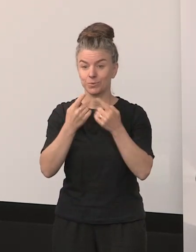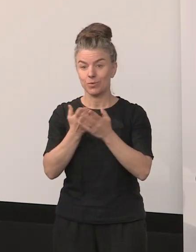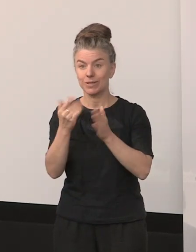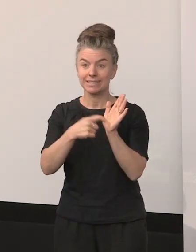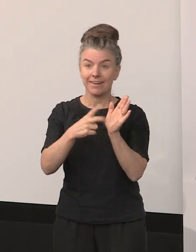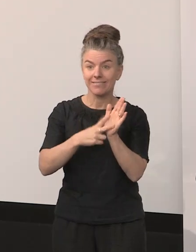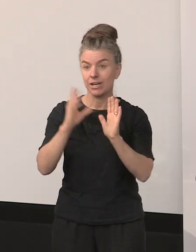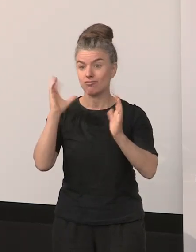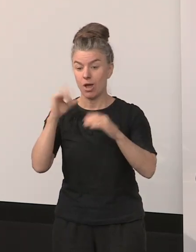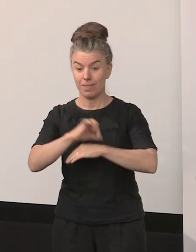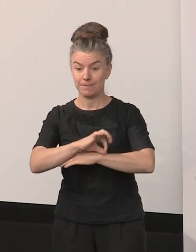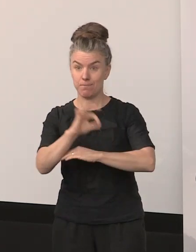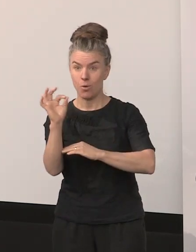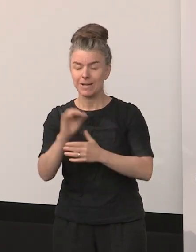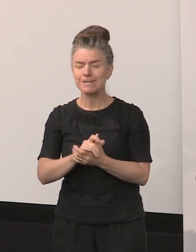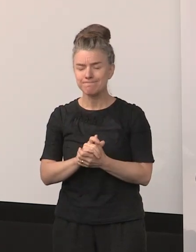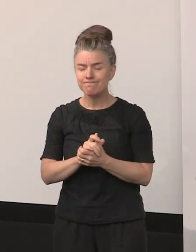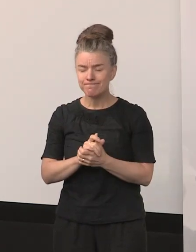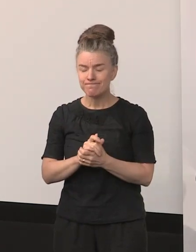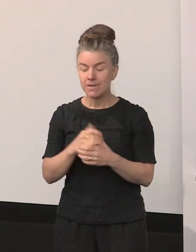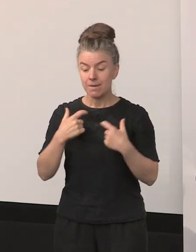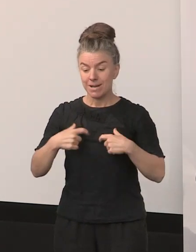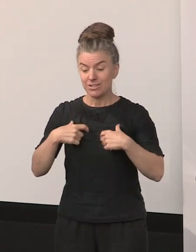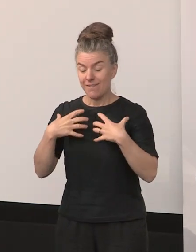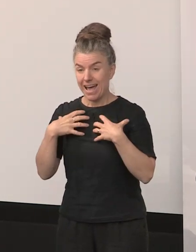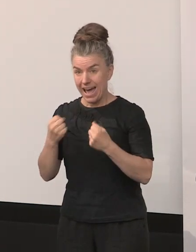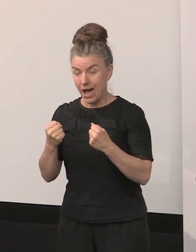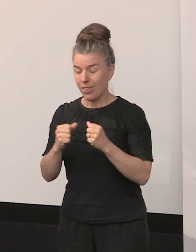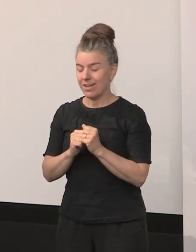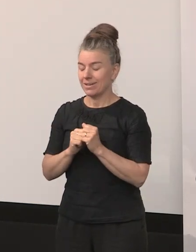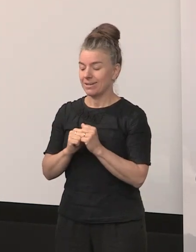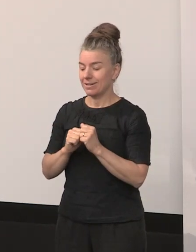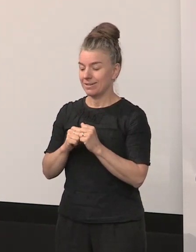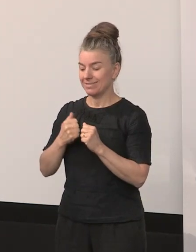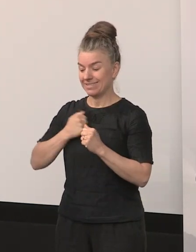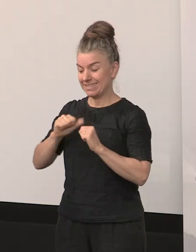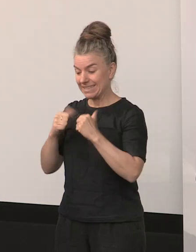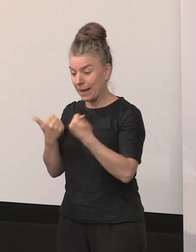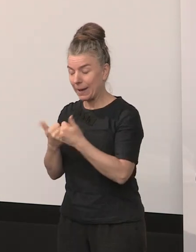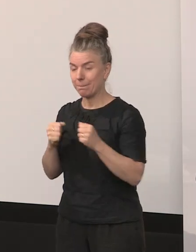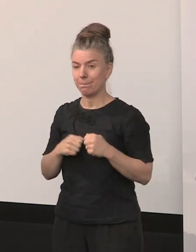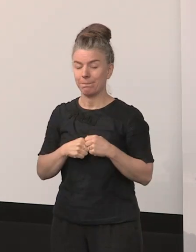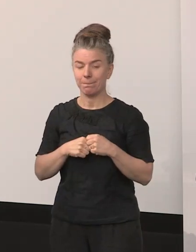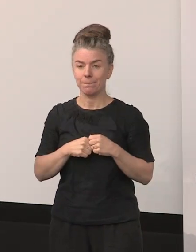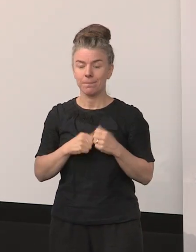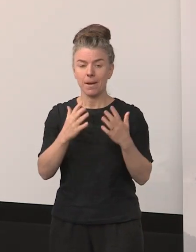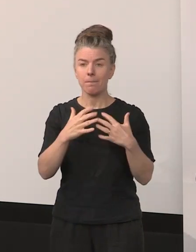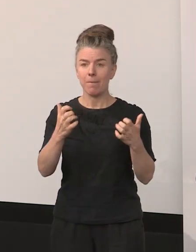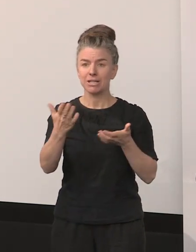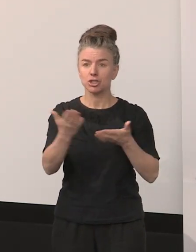just want to reiterate the comments I made this morning in my interviews, that, you